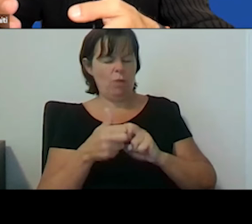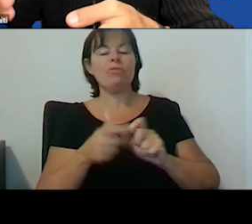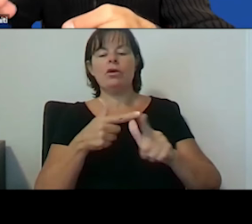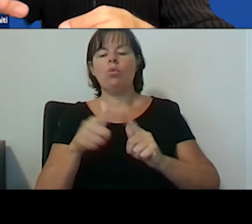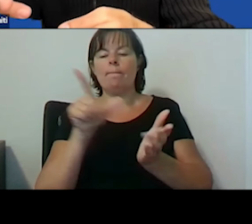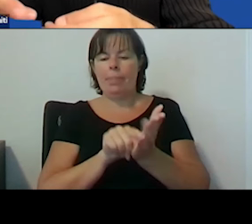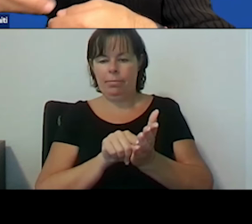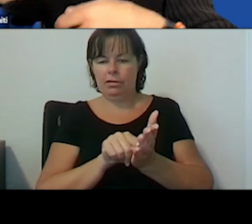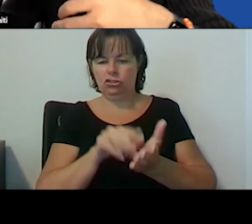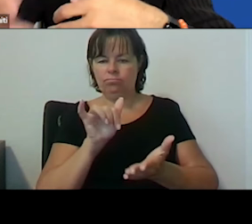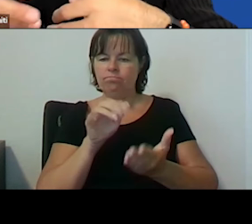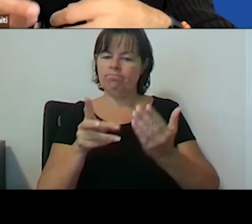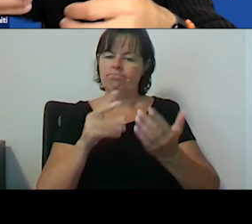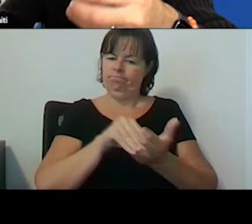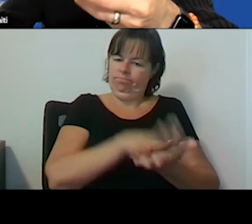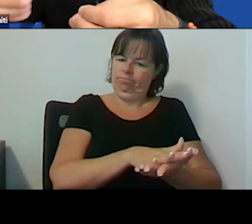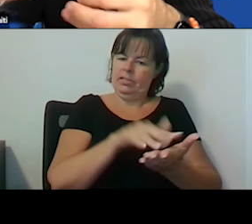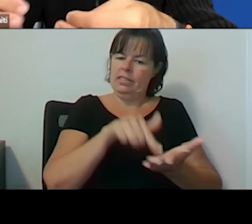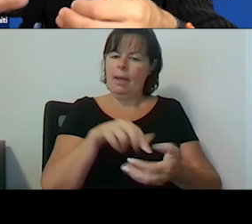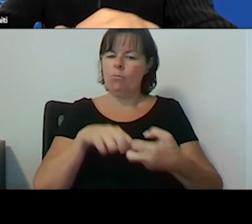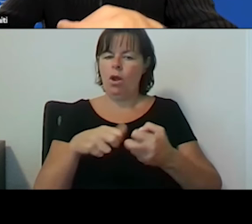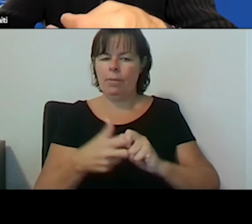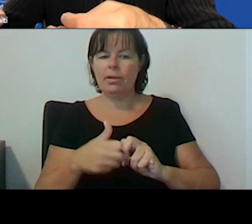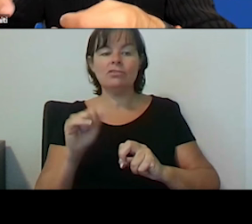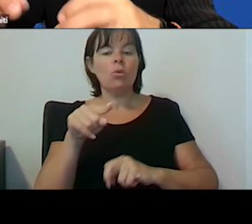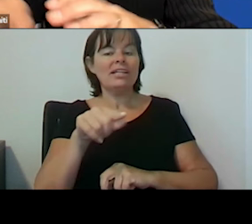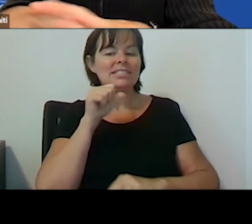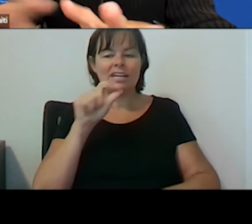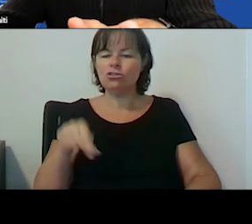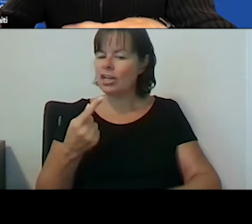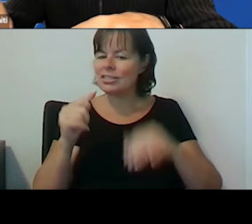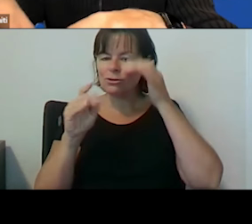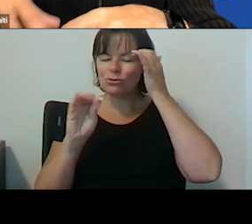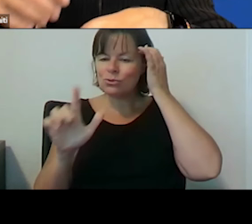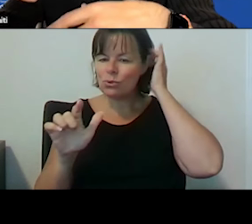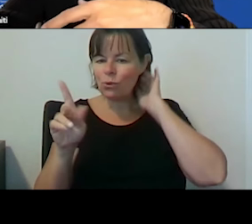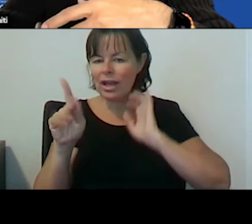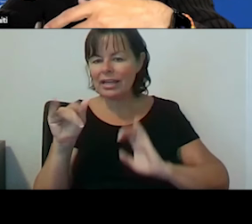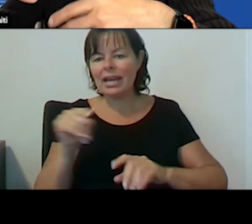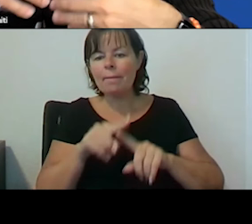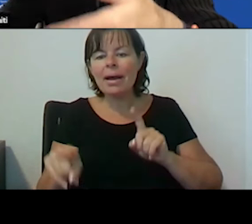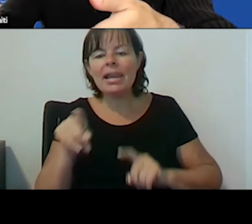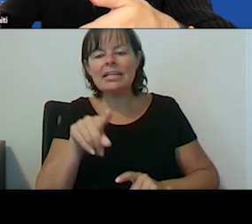is not only just this great atomic design toolkit it's also an area where you could go as a designer